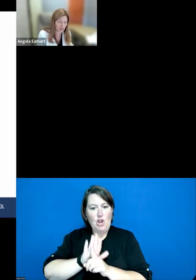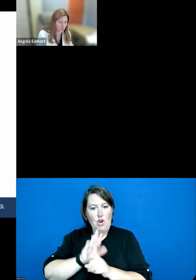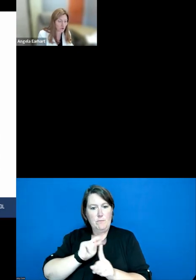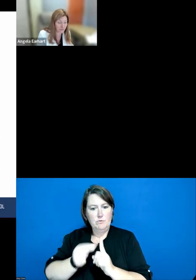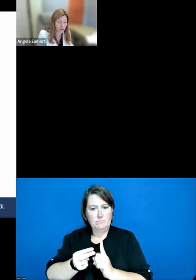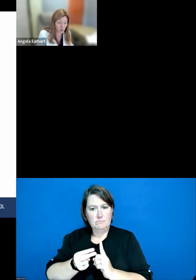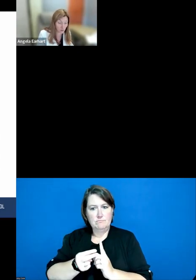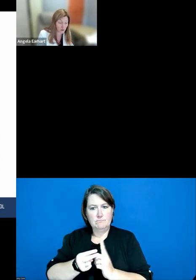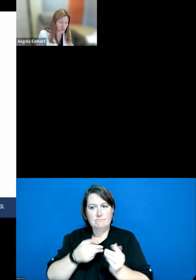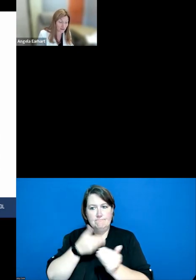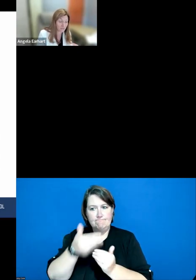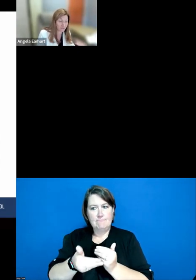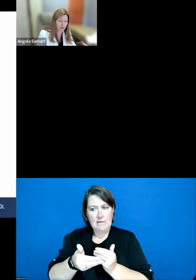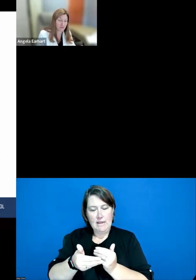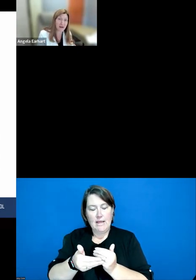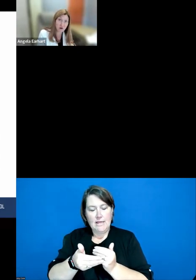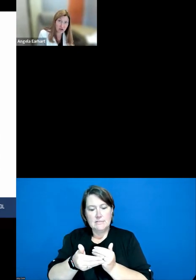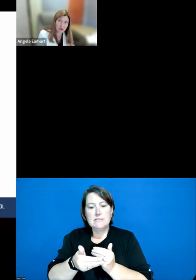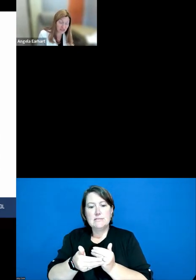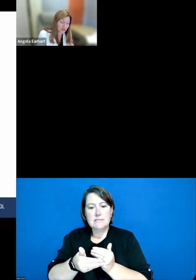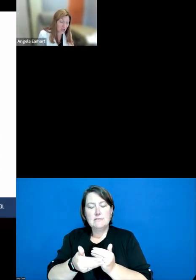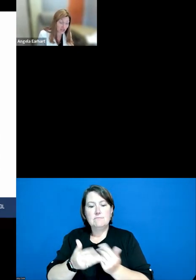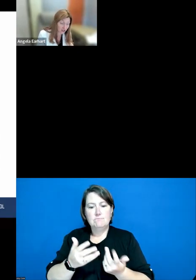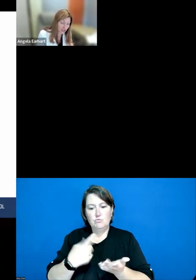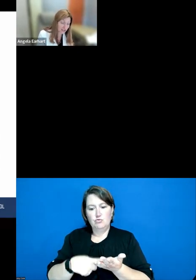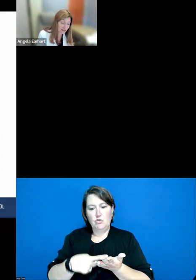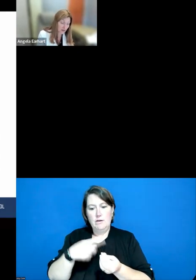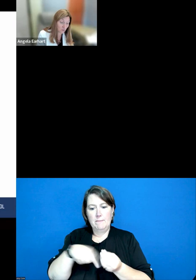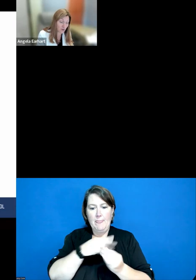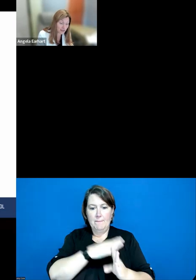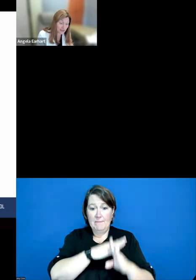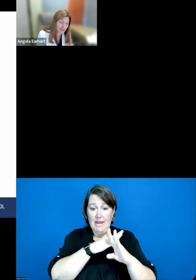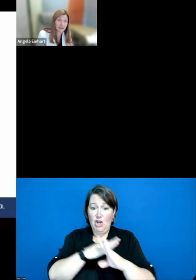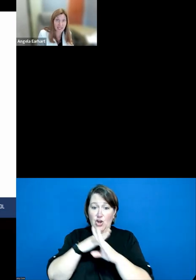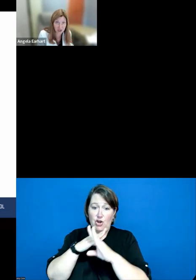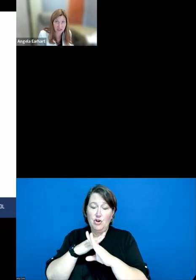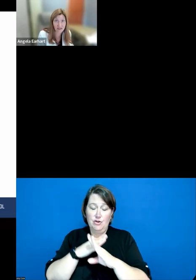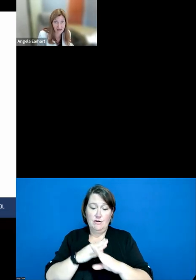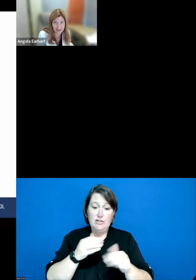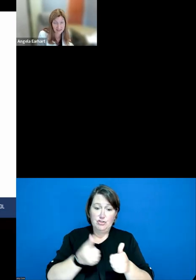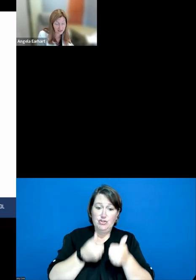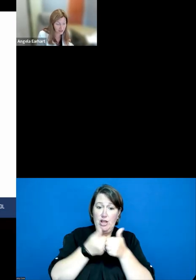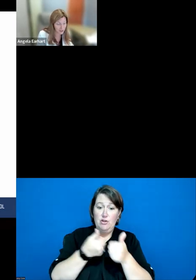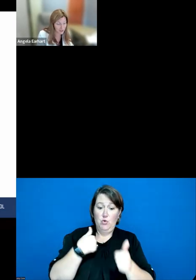the barriers and challenges that we as clinicians face.